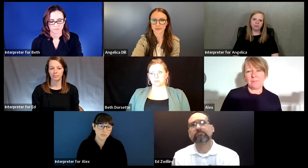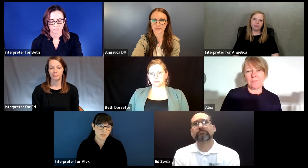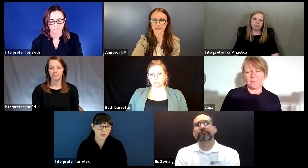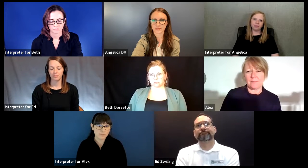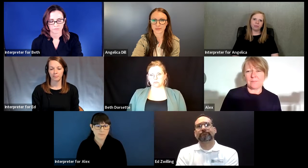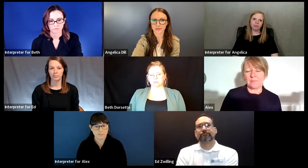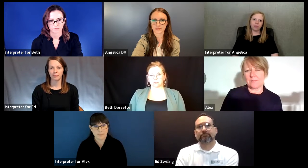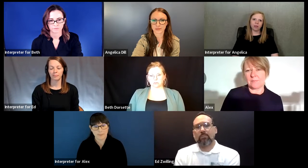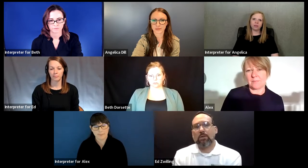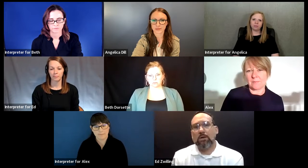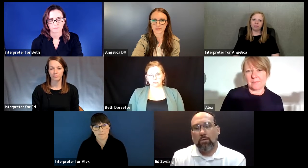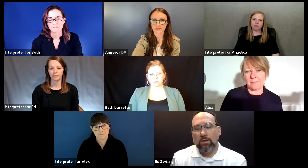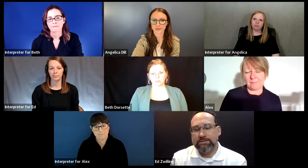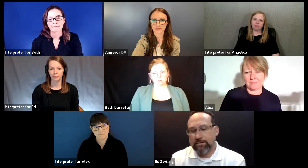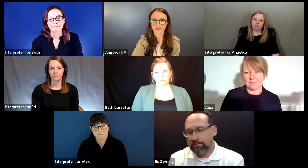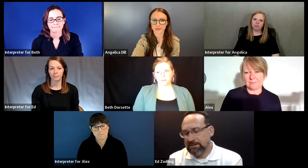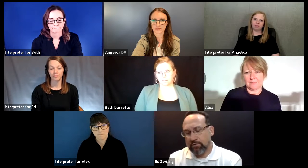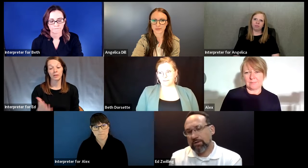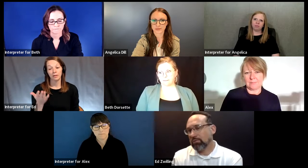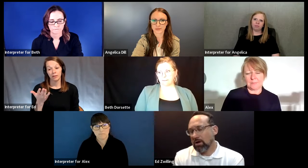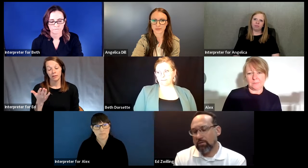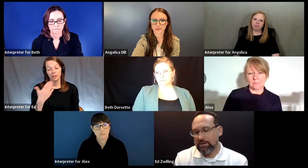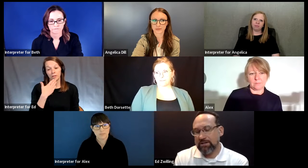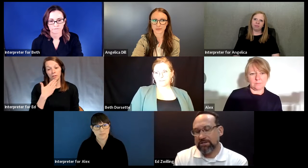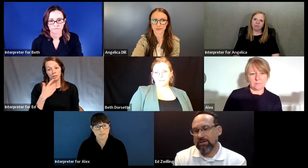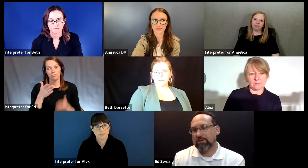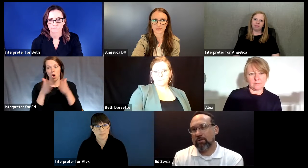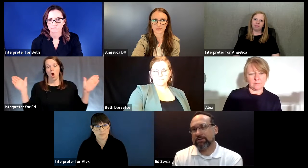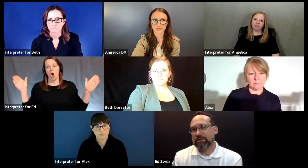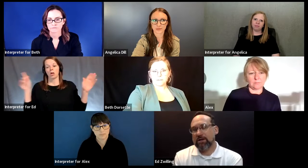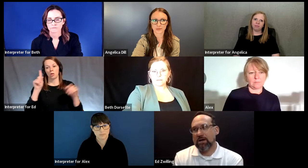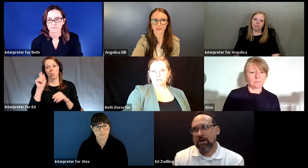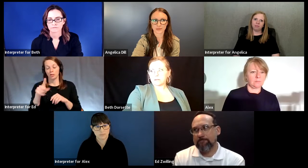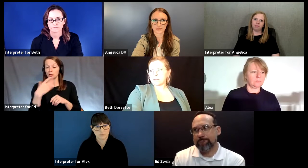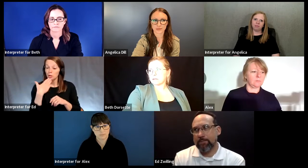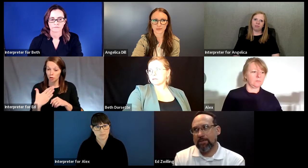from occurring? Well, that's a really broad question and it's a good question.